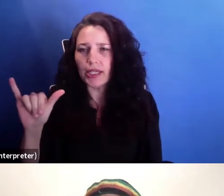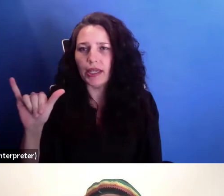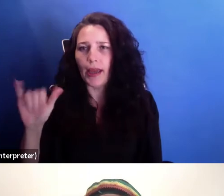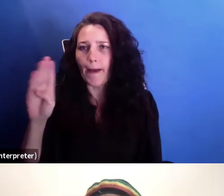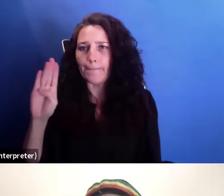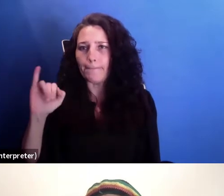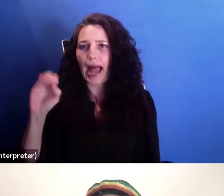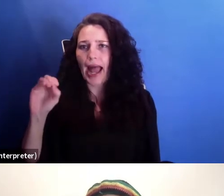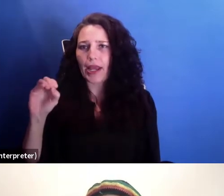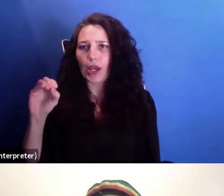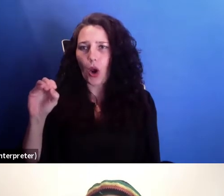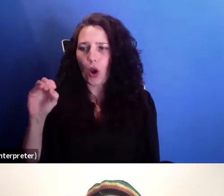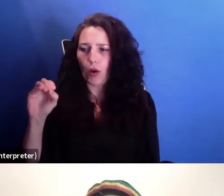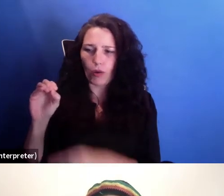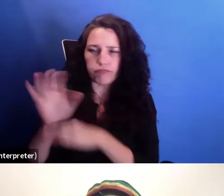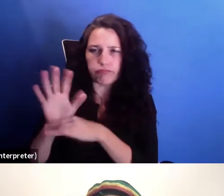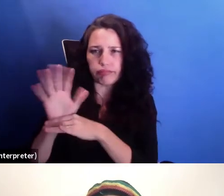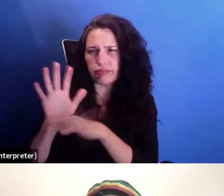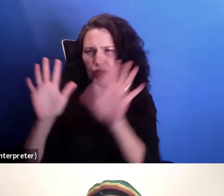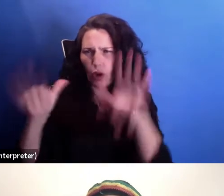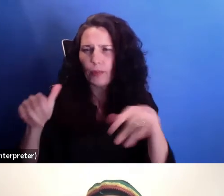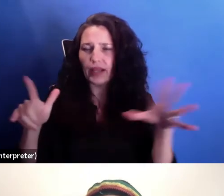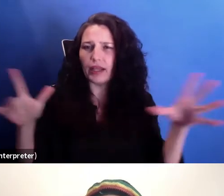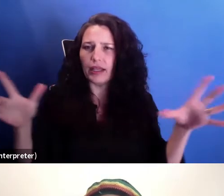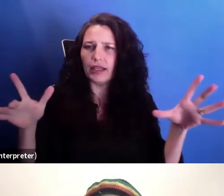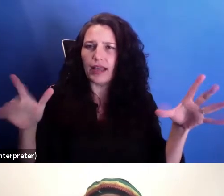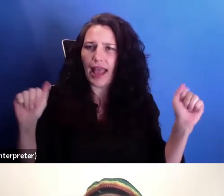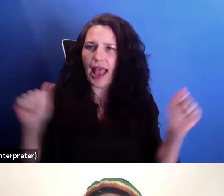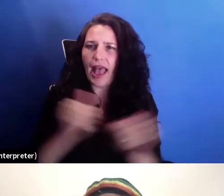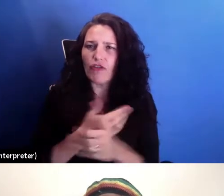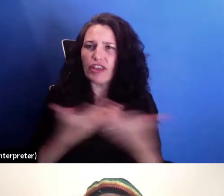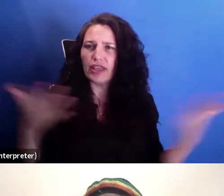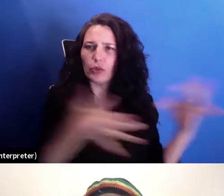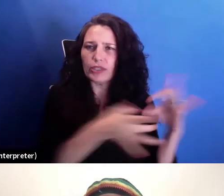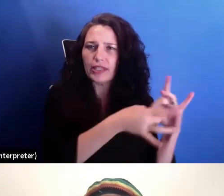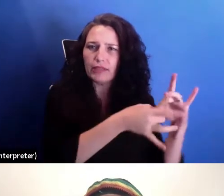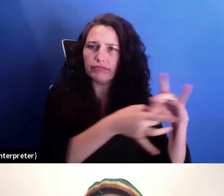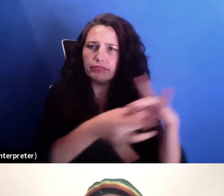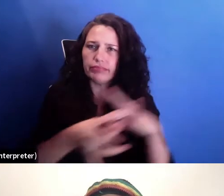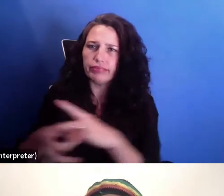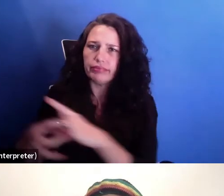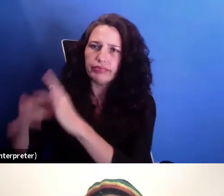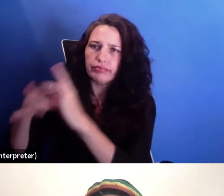And kind of fusing all of those things together so that they felt right, was really like this kind of constant,